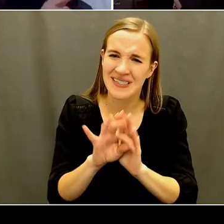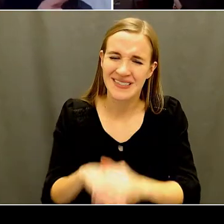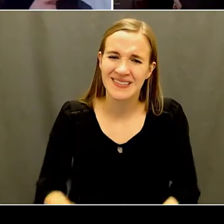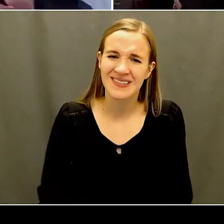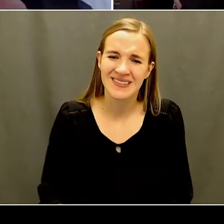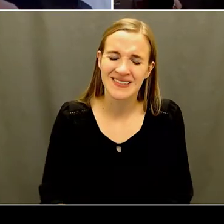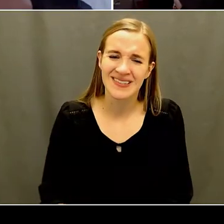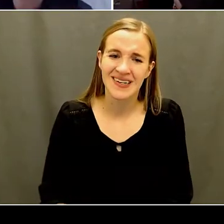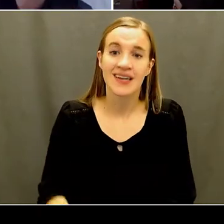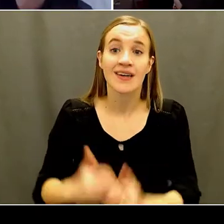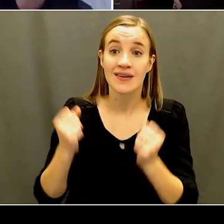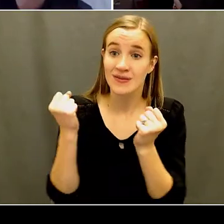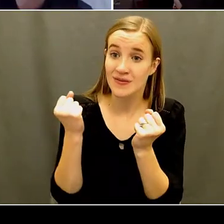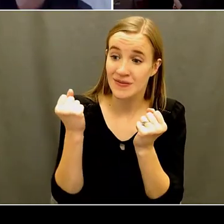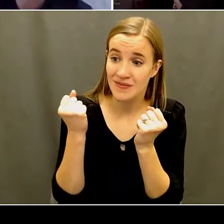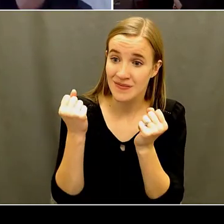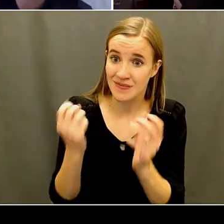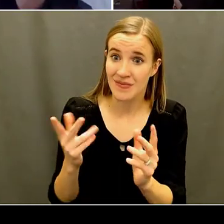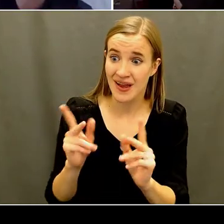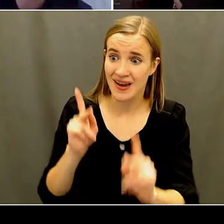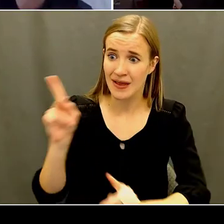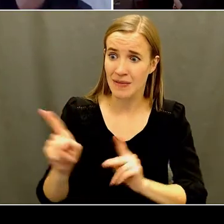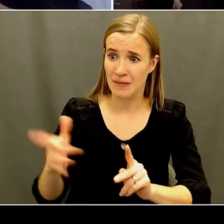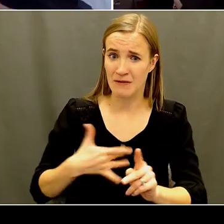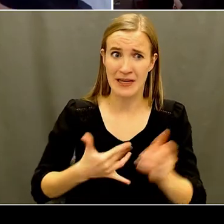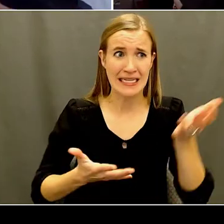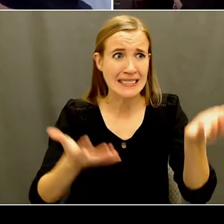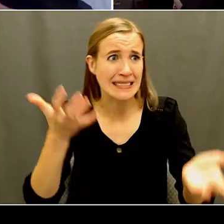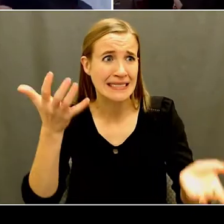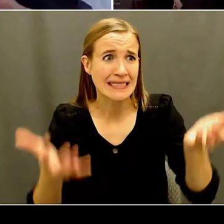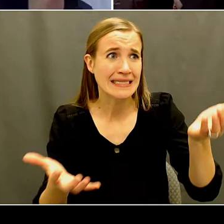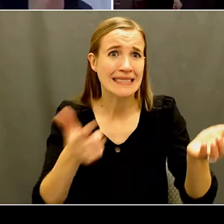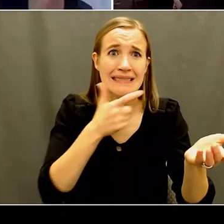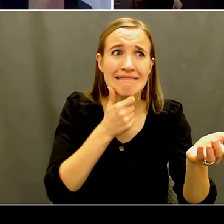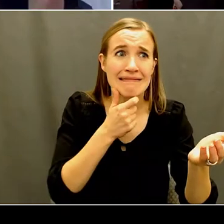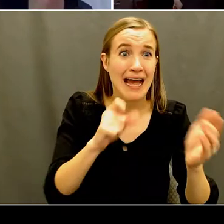state, people with disabilities are eligible to vote by mail. So to your